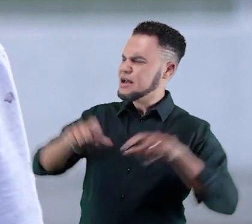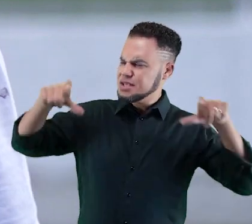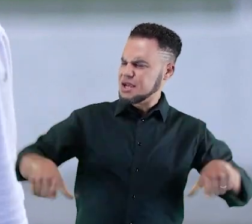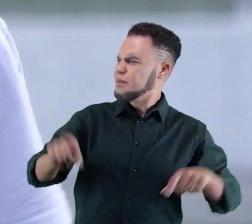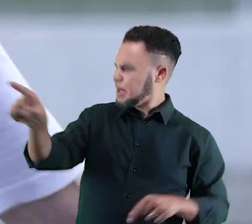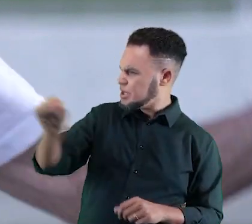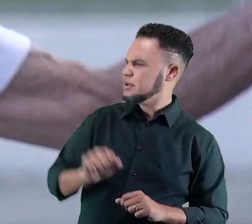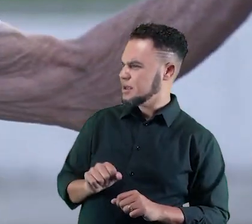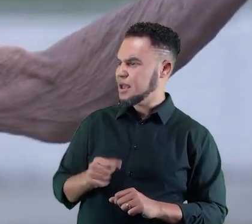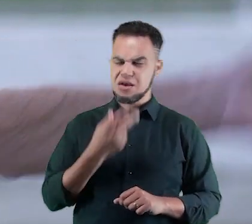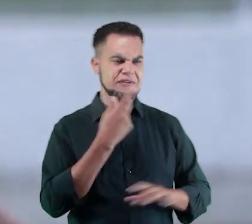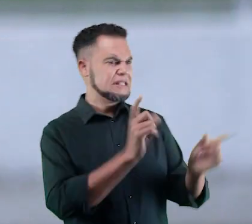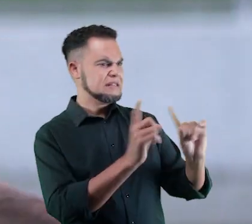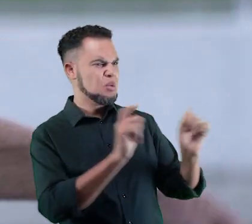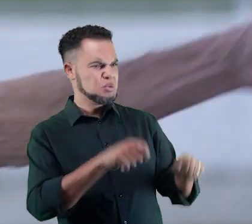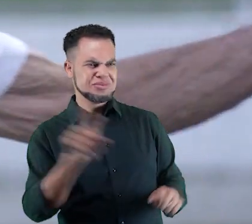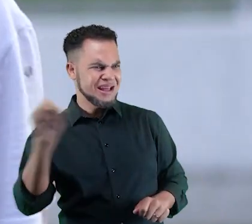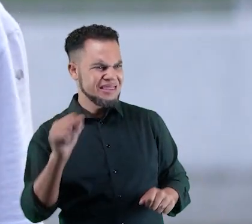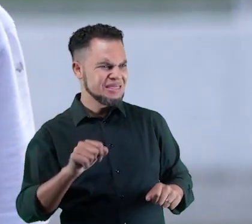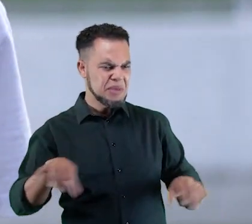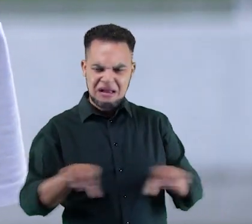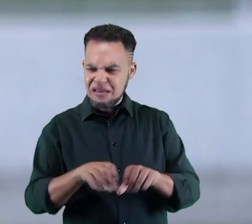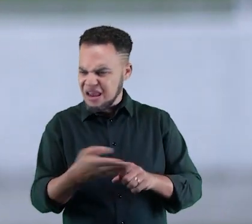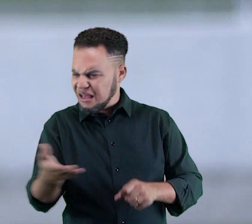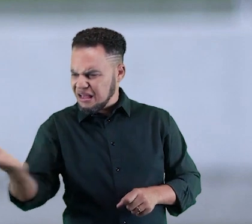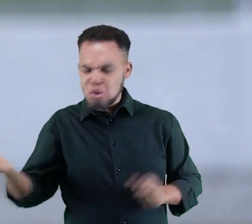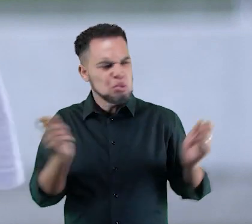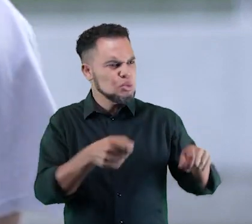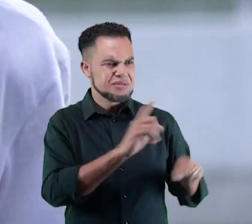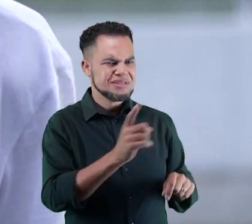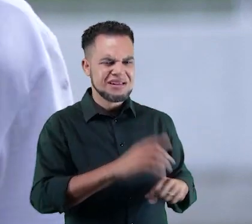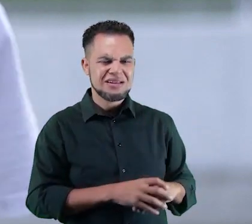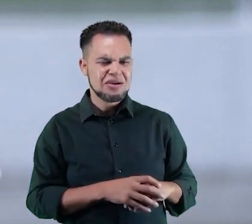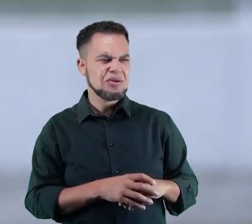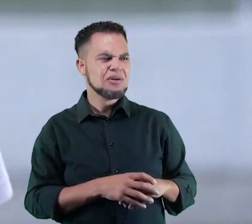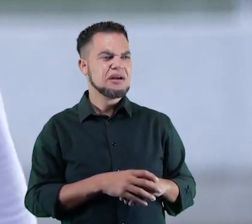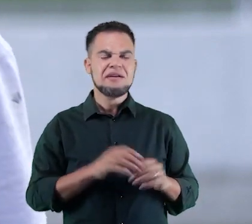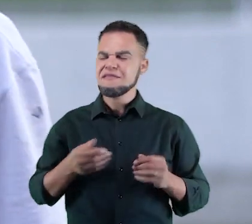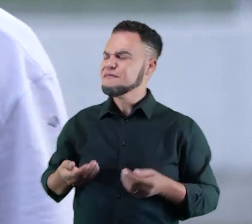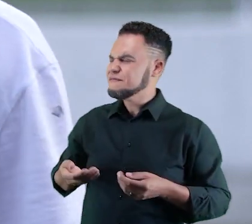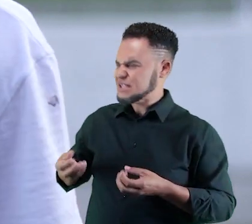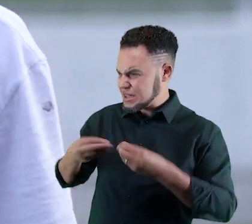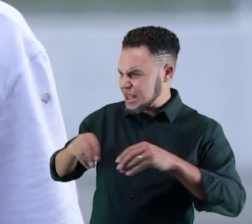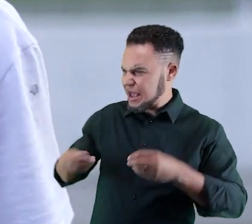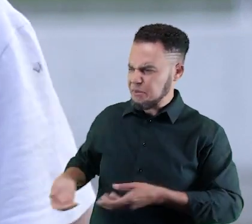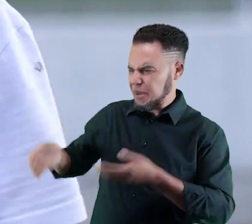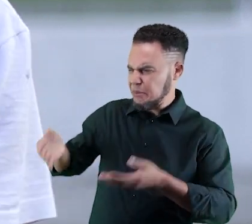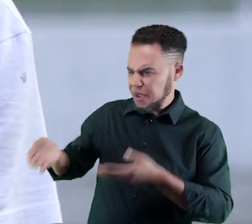can you build a field there?" I said: "No, but it´s not a field there, a big marsh like that?" That piece of land over there.... "So, get a permit